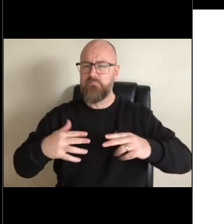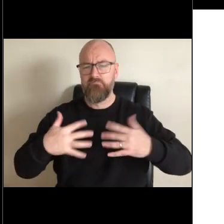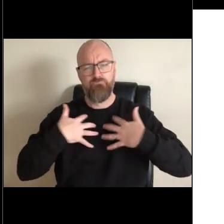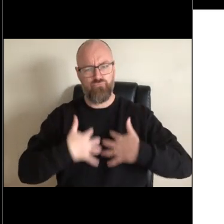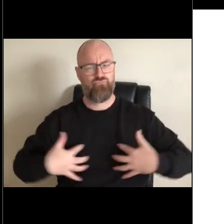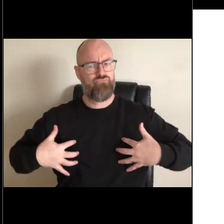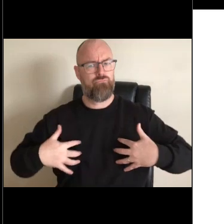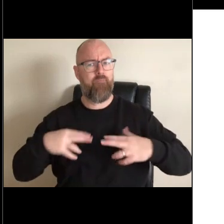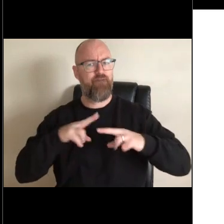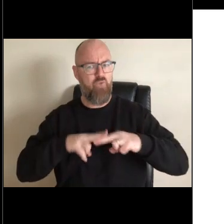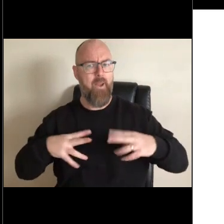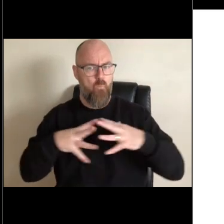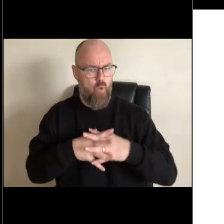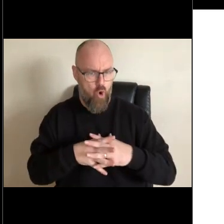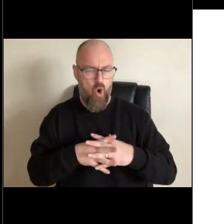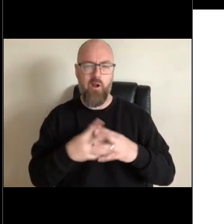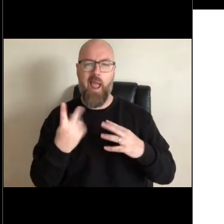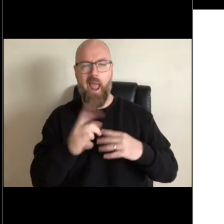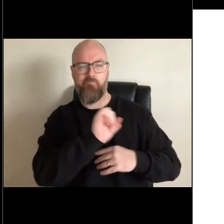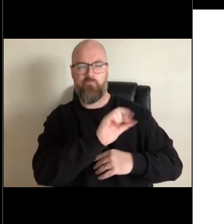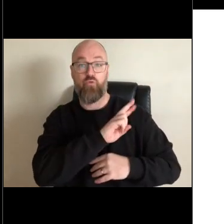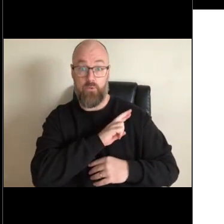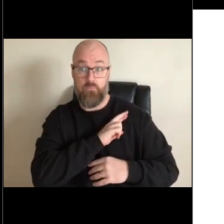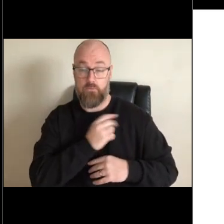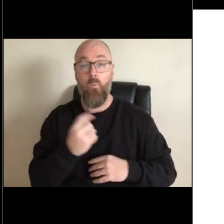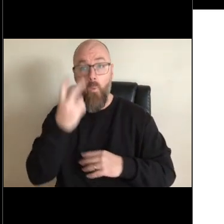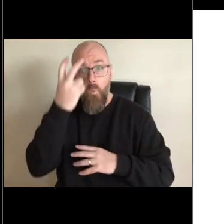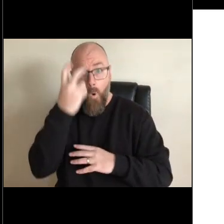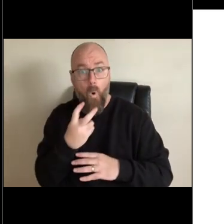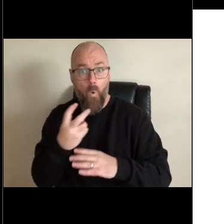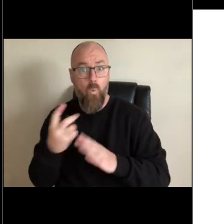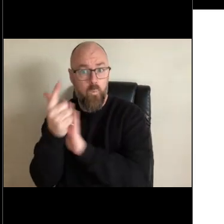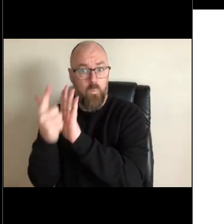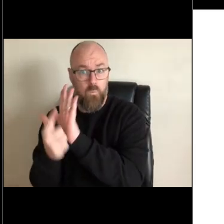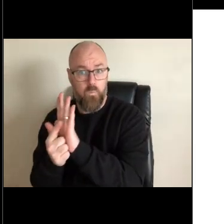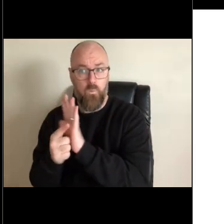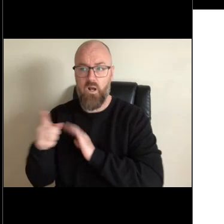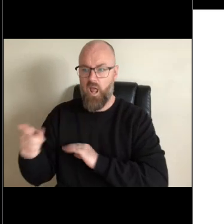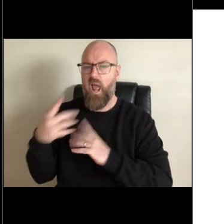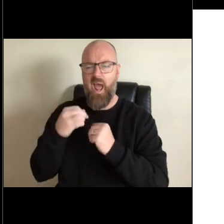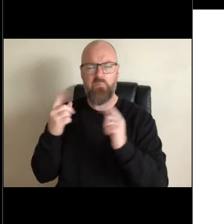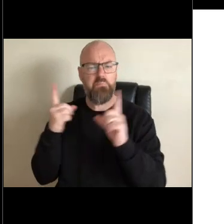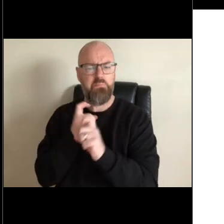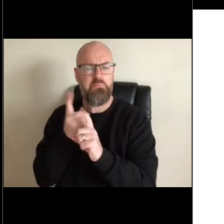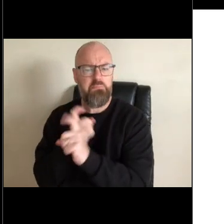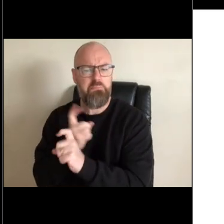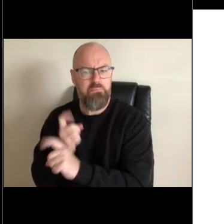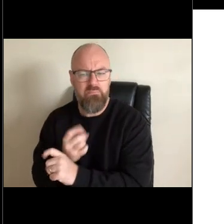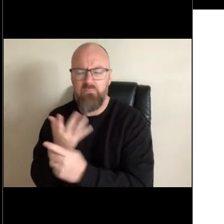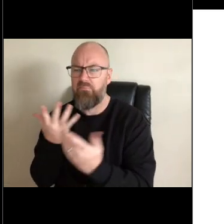old Act um had this quite convoluted set of expectations and decision making lawyers used